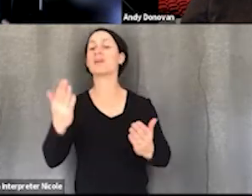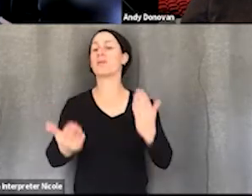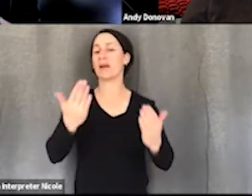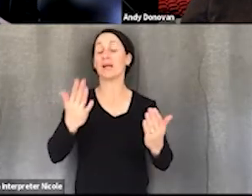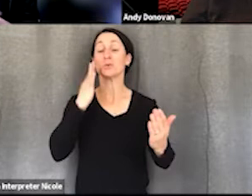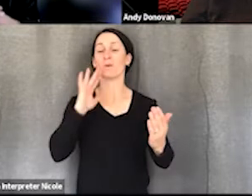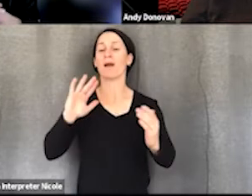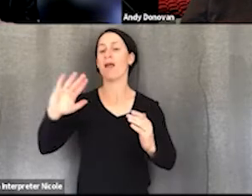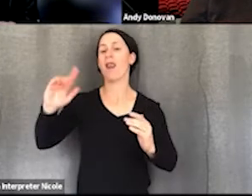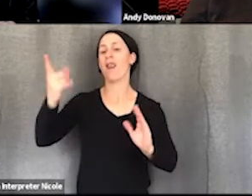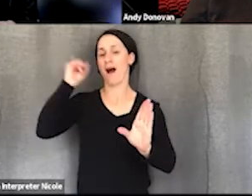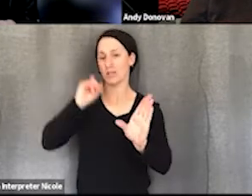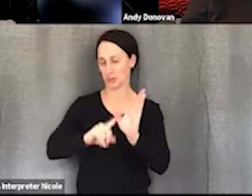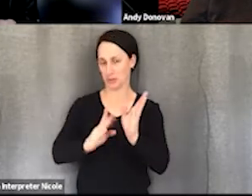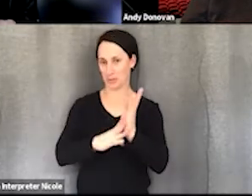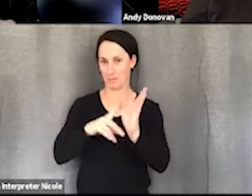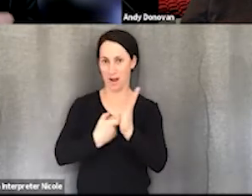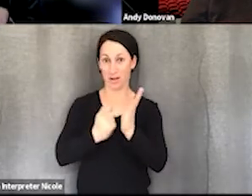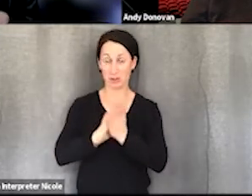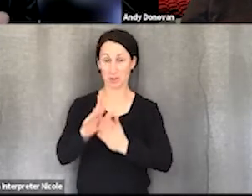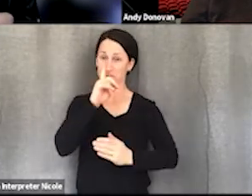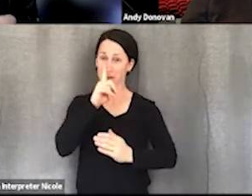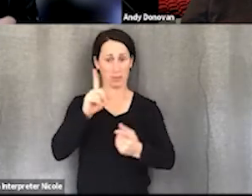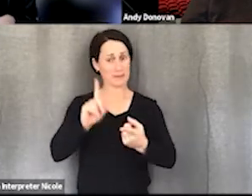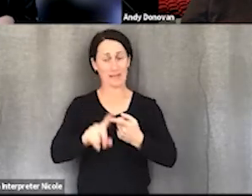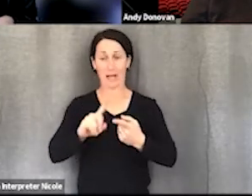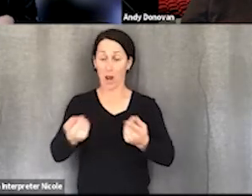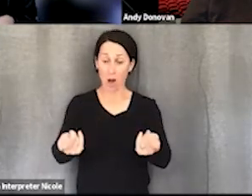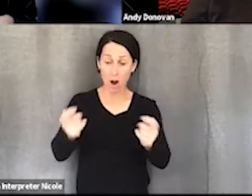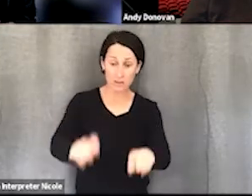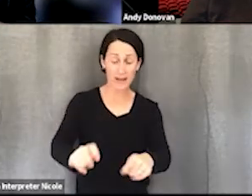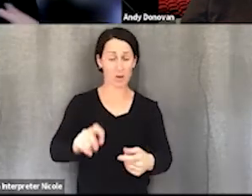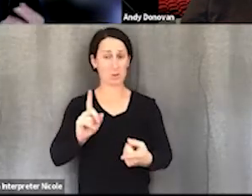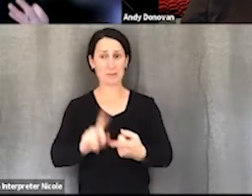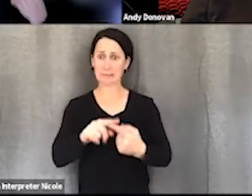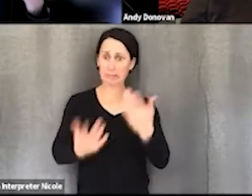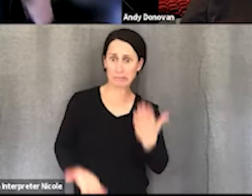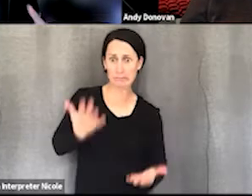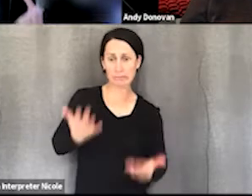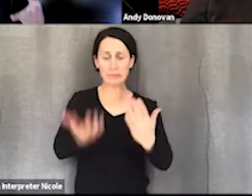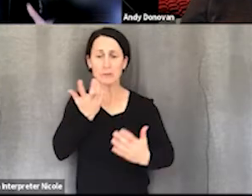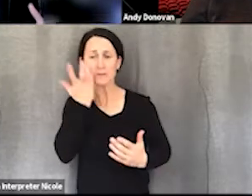despite the lockdowns, despite the uncertainty people are continuing to make plans. What they are making plans